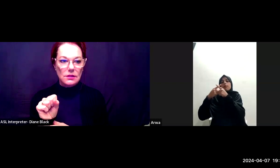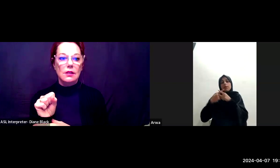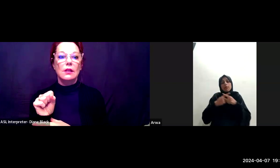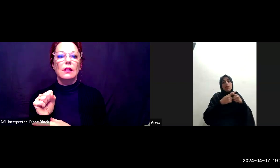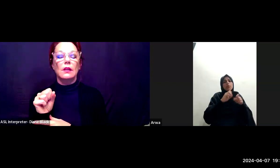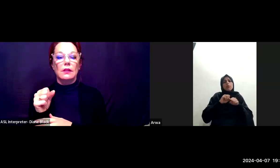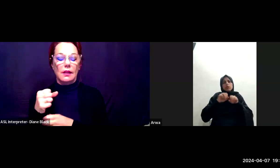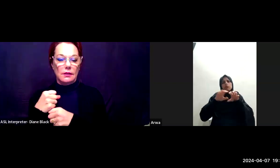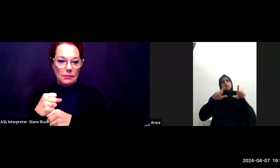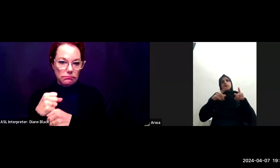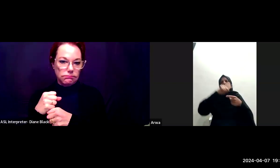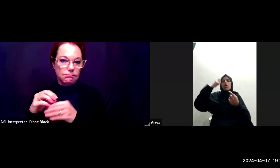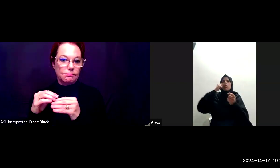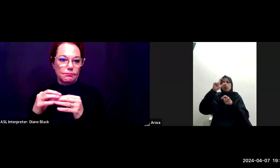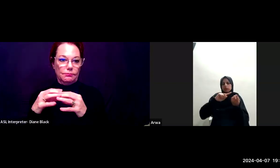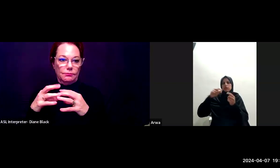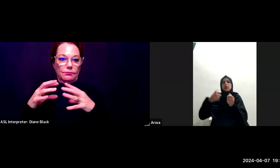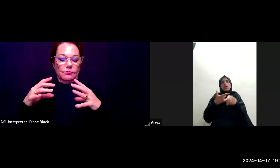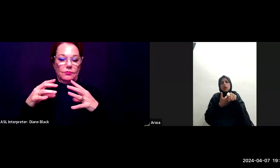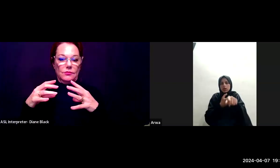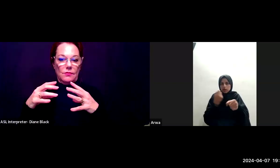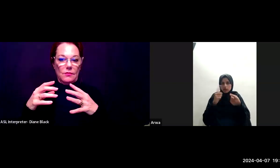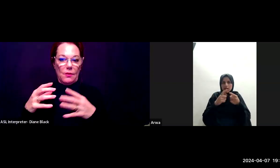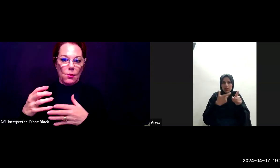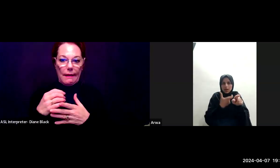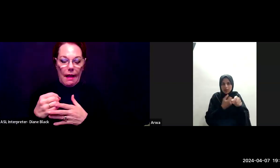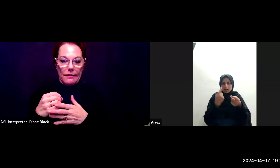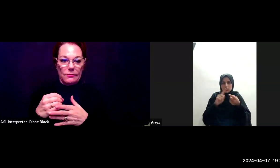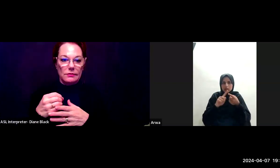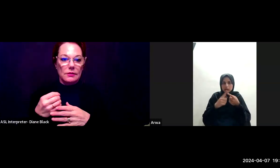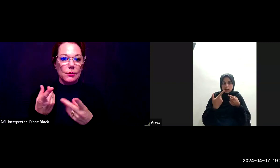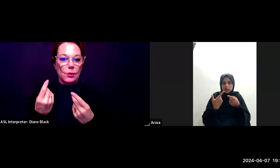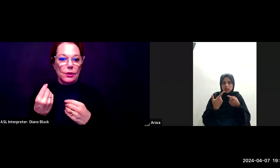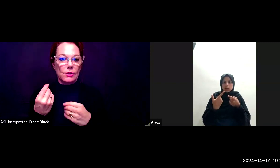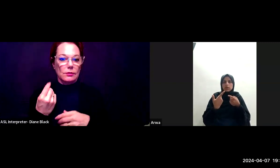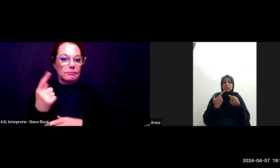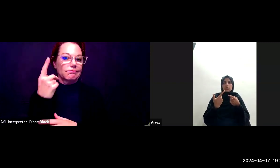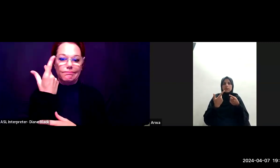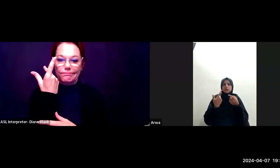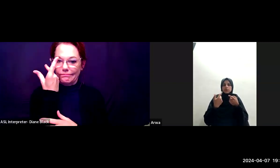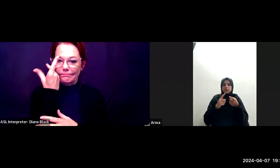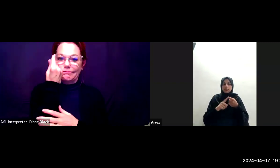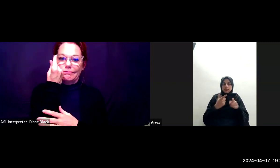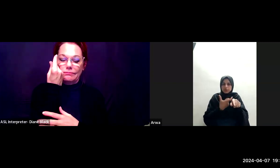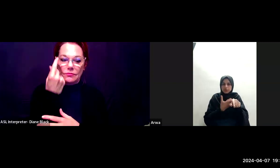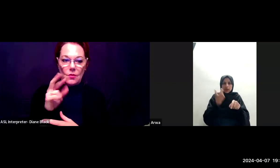transport that, inject it into the retina. okay sub retinum injection as it to set. Very small volume is